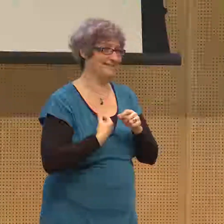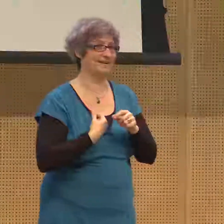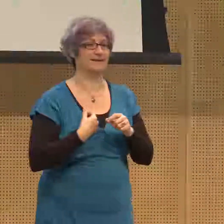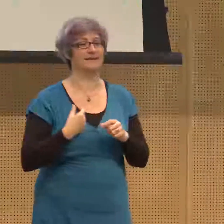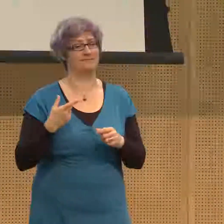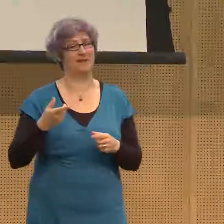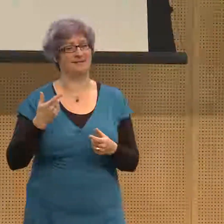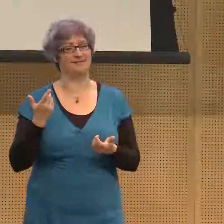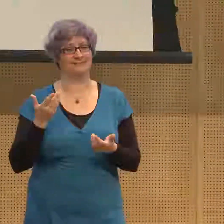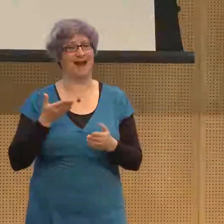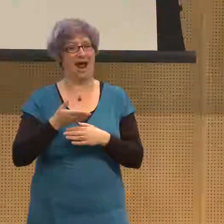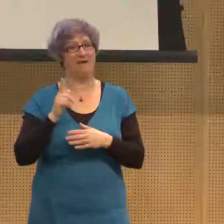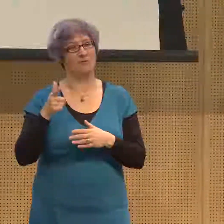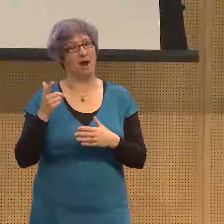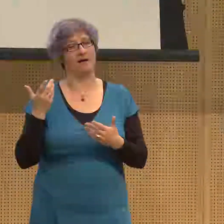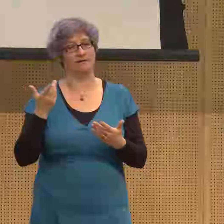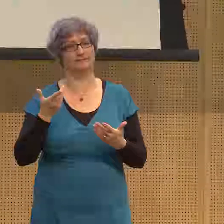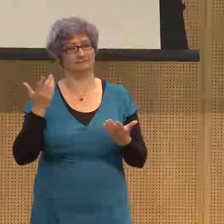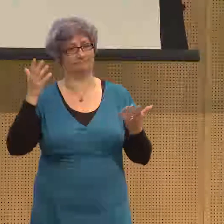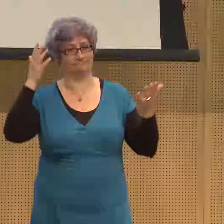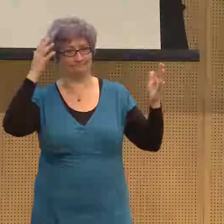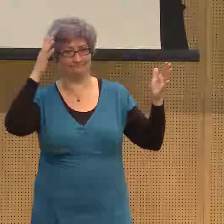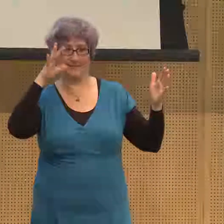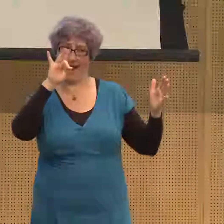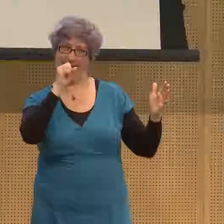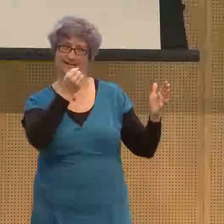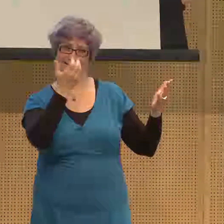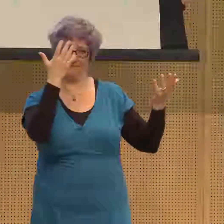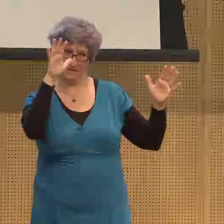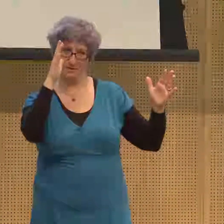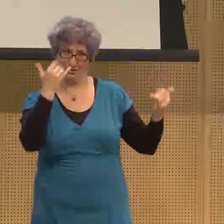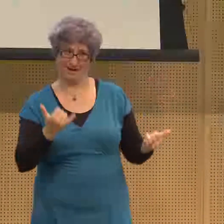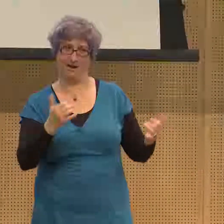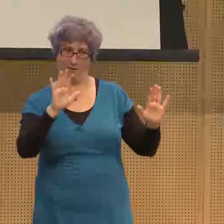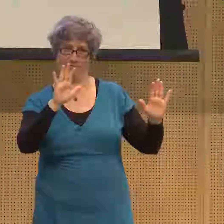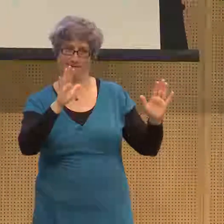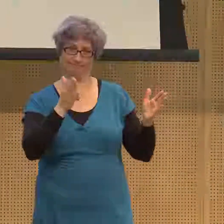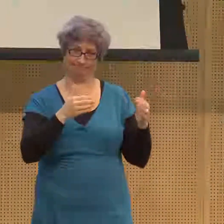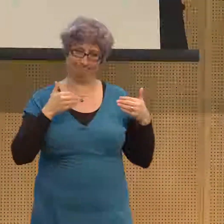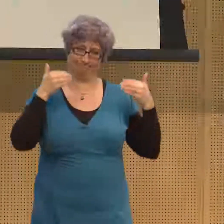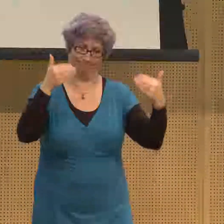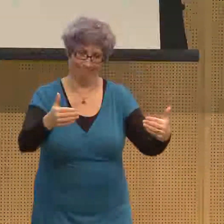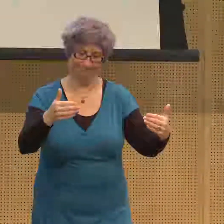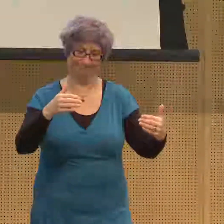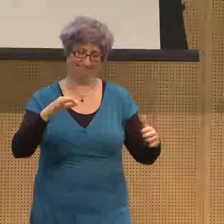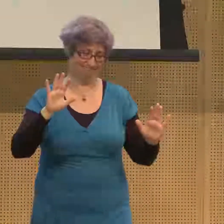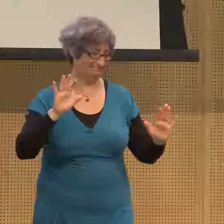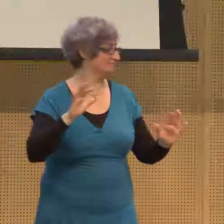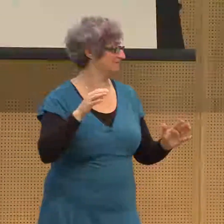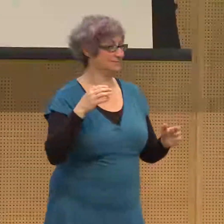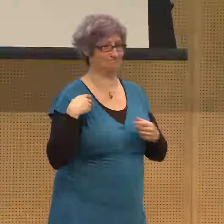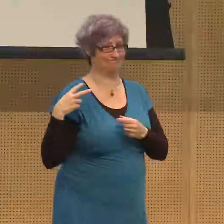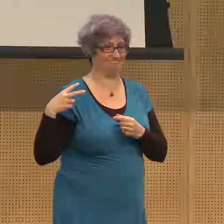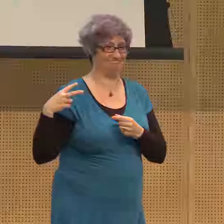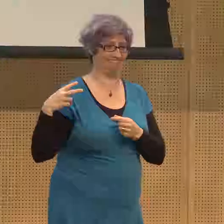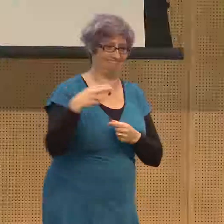the little rat tails that would kind of go down your shoulder. After a while... I mean, it's over by now. It was more of an Eighties thing,